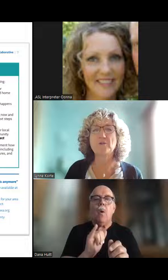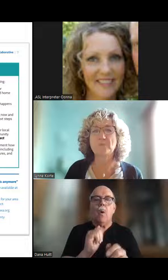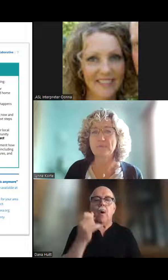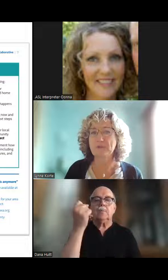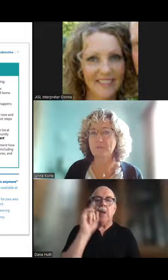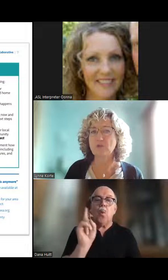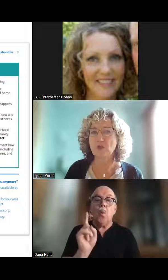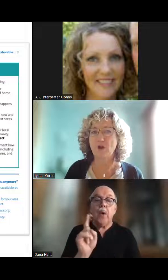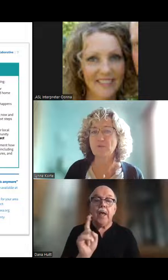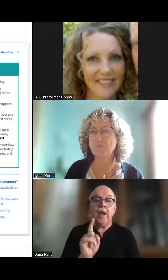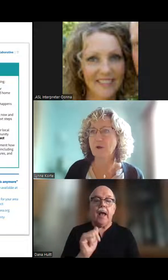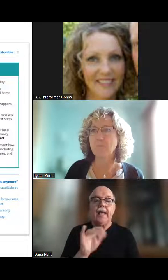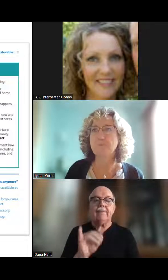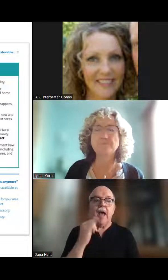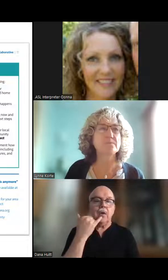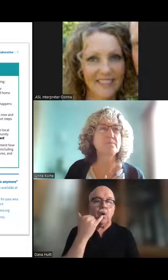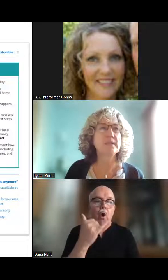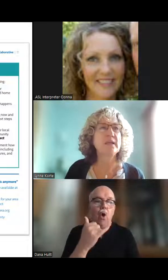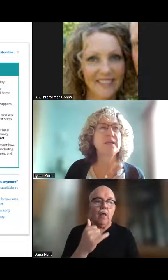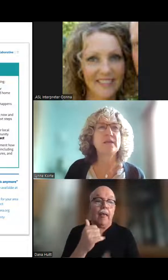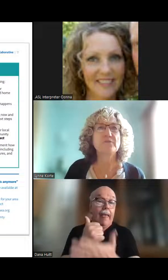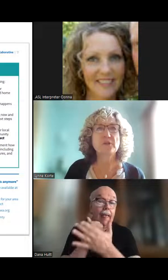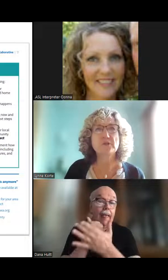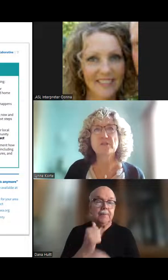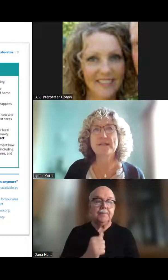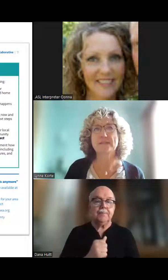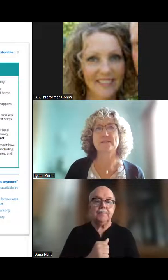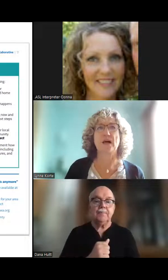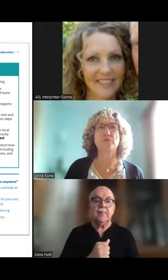And the WA Cares benefit is flexible. It is really designed to help